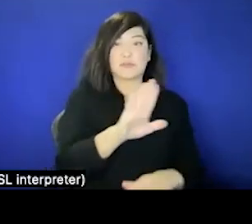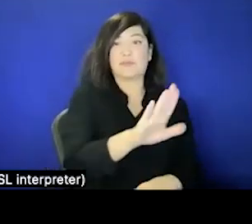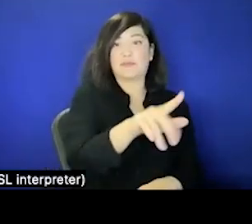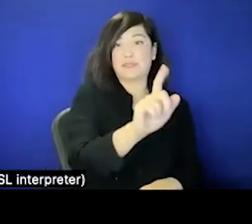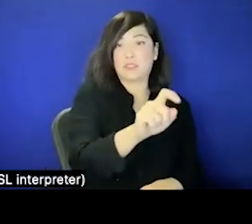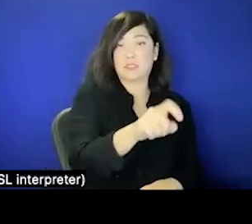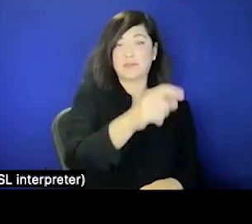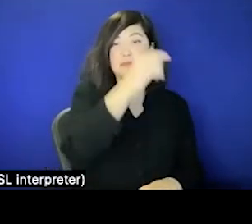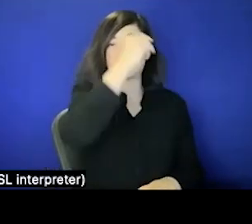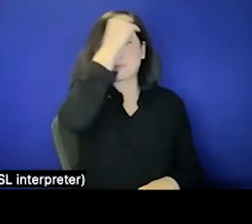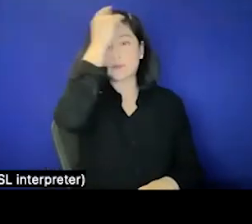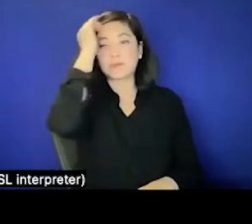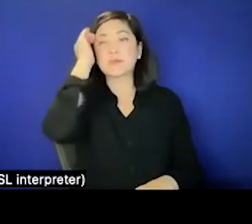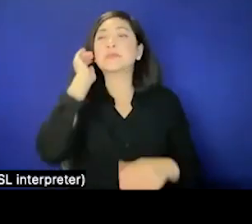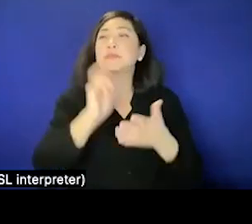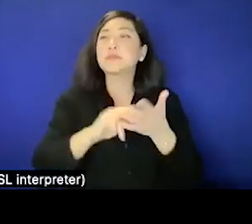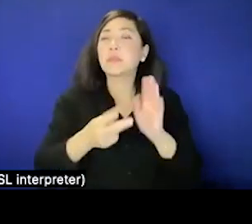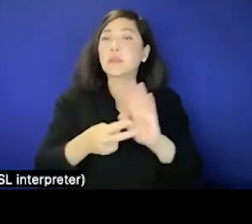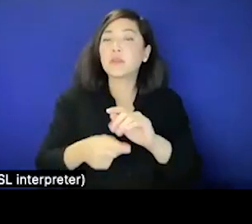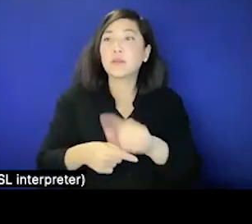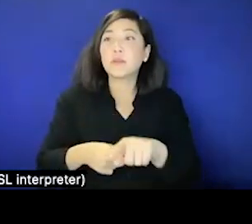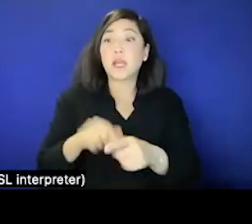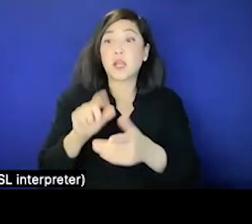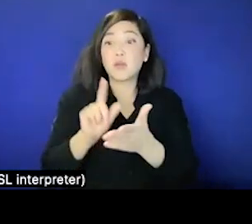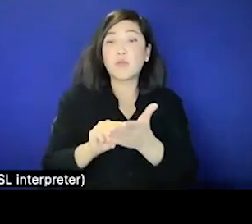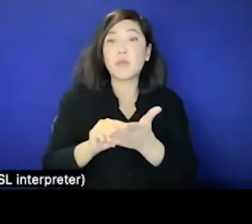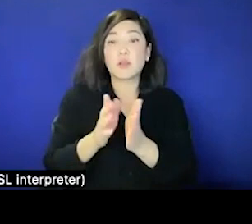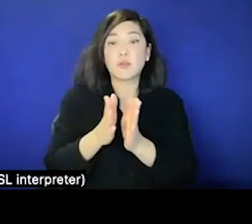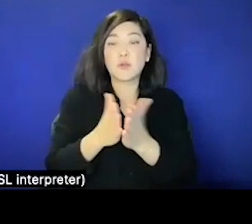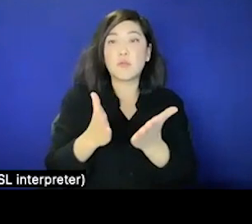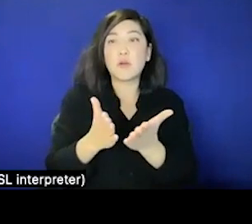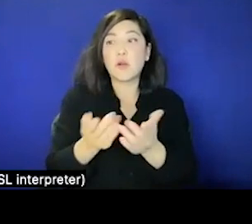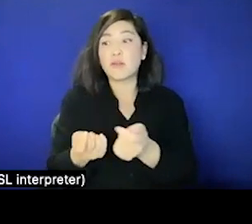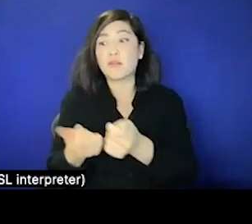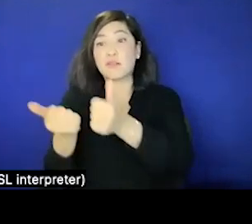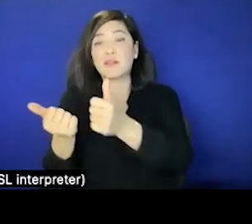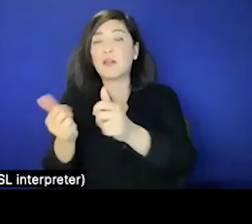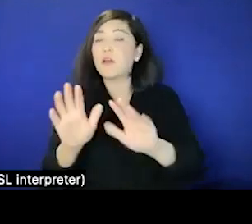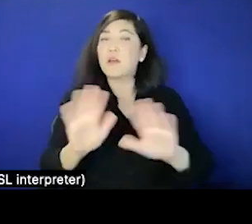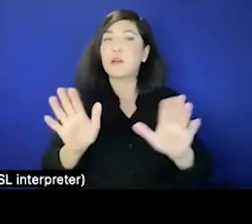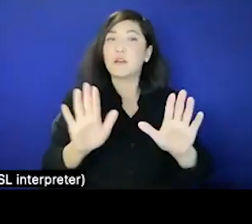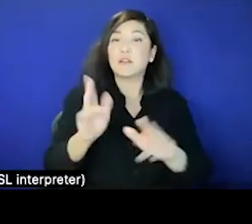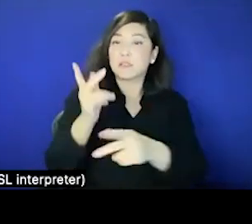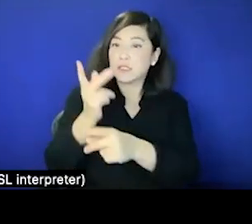editorial out, but rather for expanding the role of editorial to better understand the